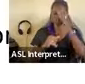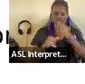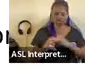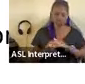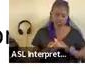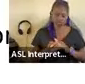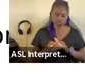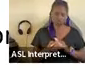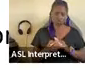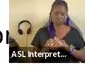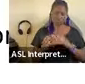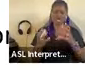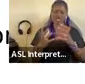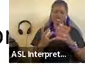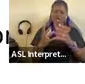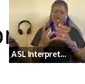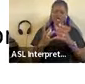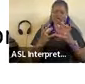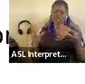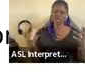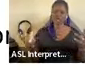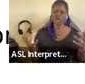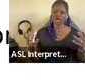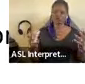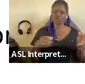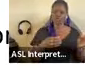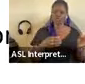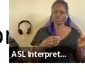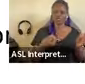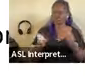to be shifted from public health to our health care system.